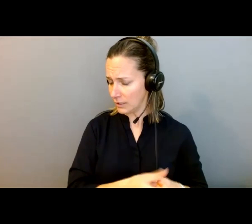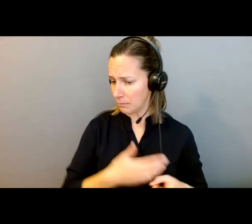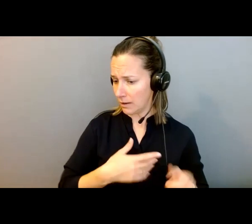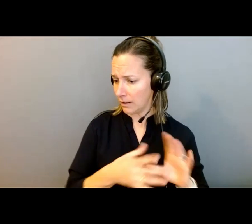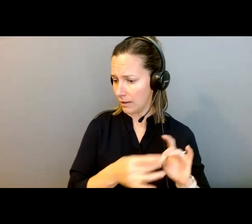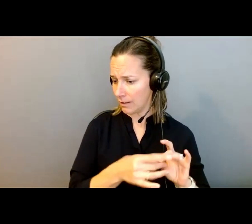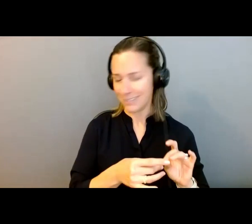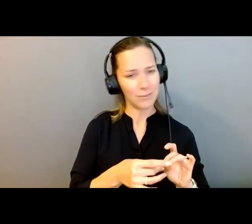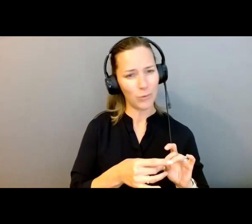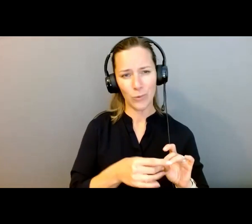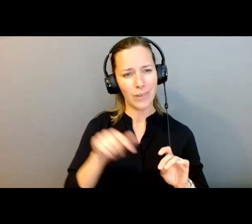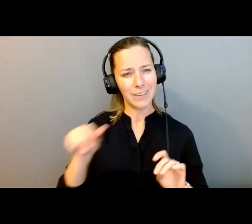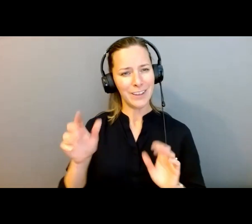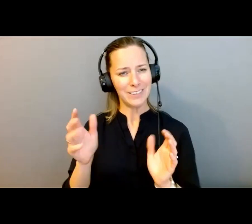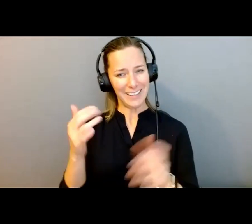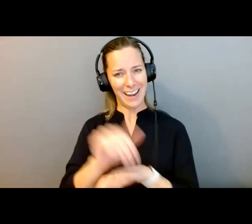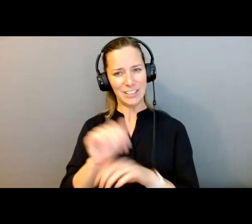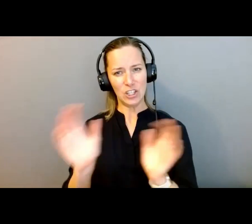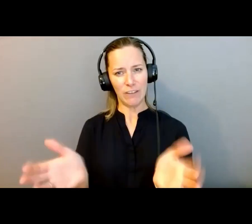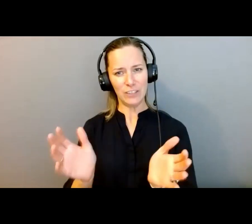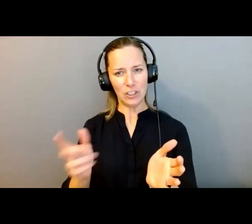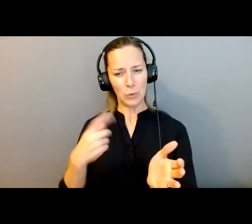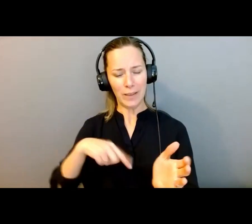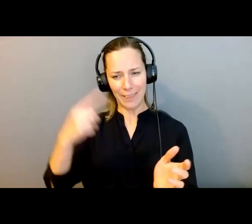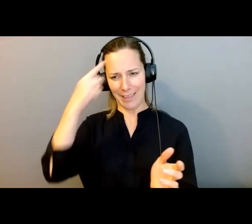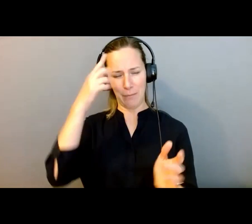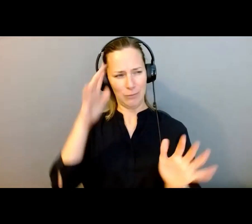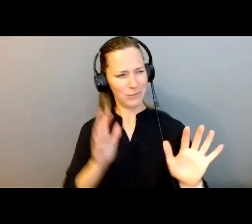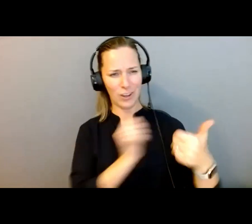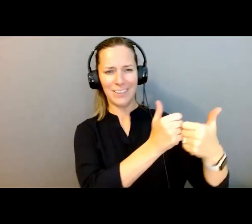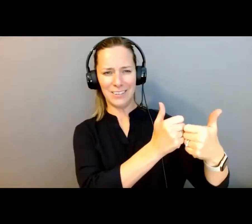really having us think and challenge that idea. So I really appreciate,